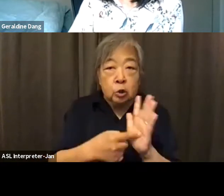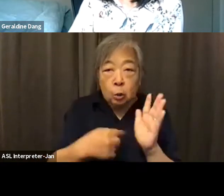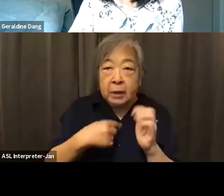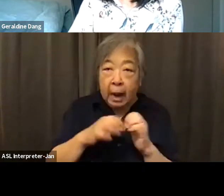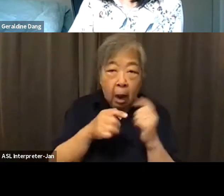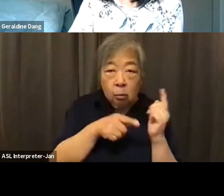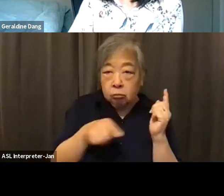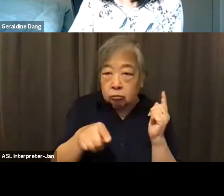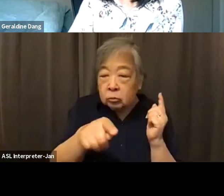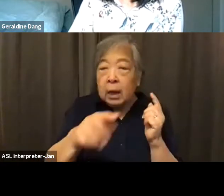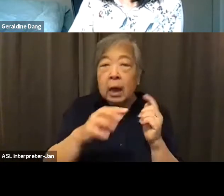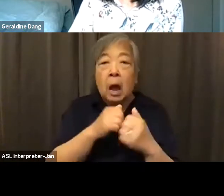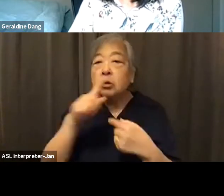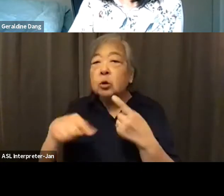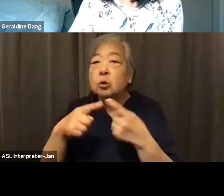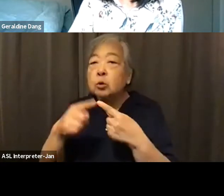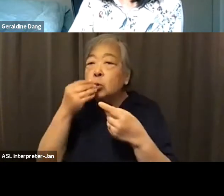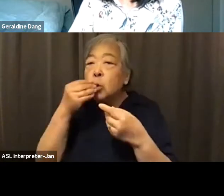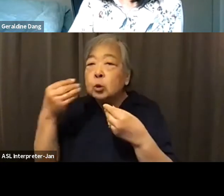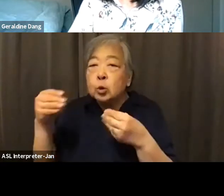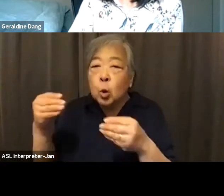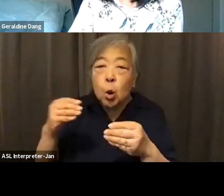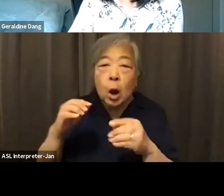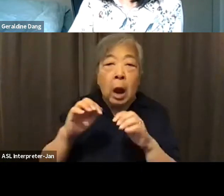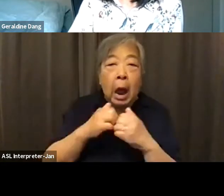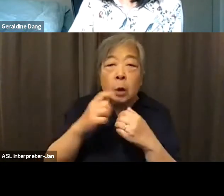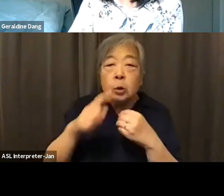and pharmacies just in case if those were places that I wanted to go.